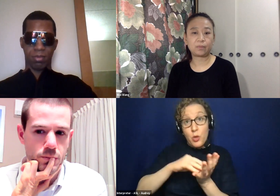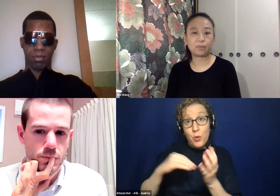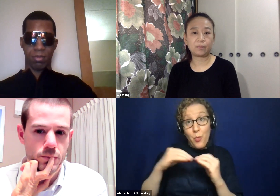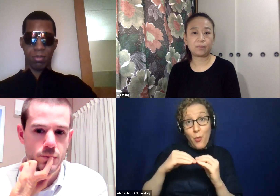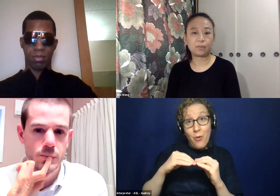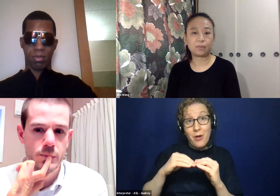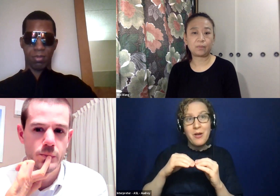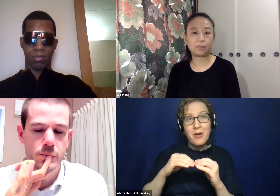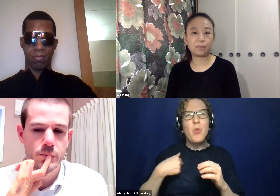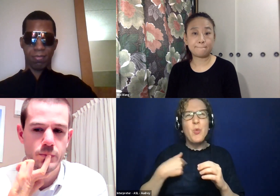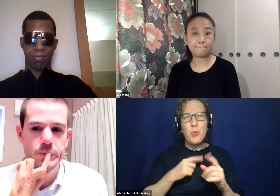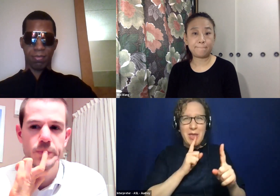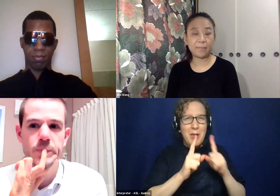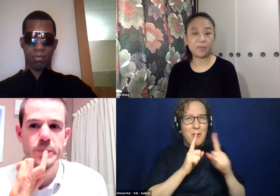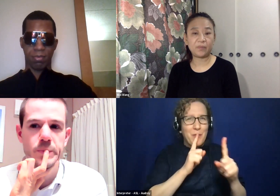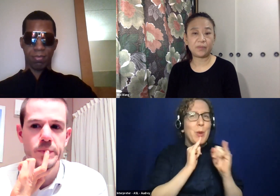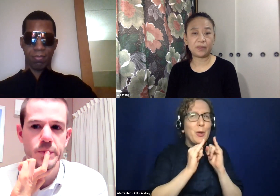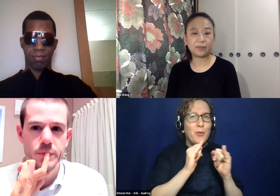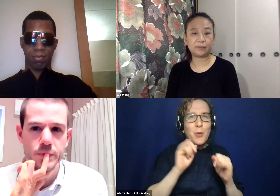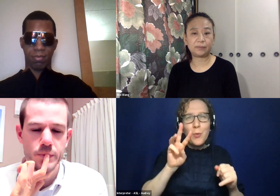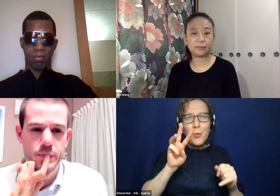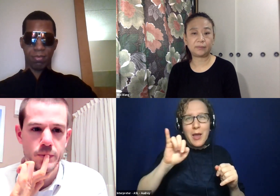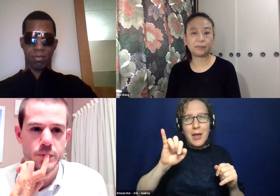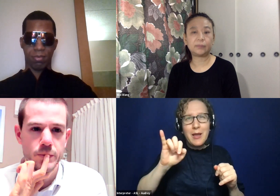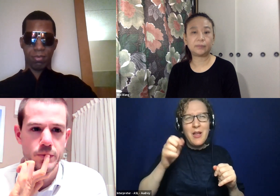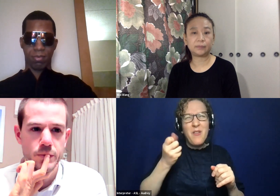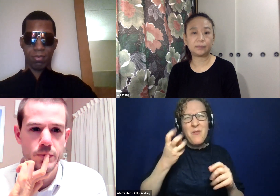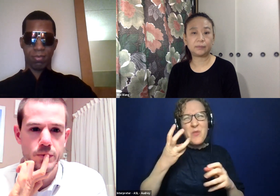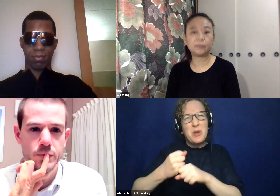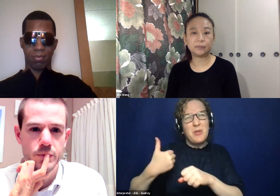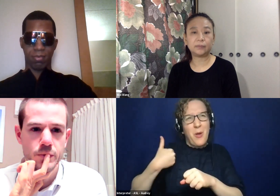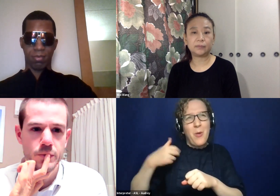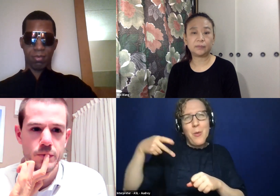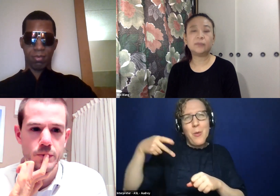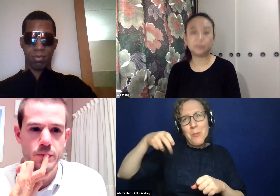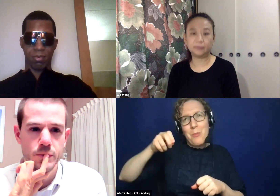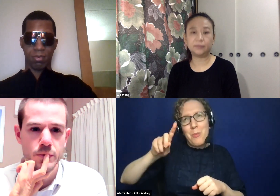back on our second season of Ripple Effect, which was our podcast we did for a few years.